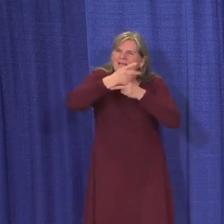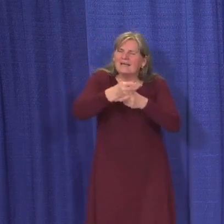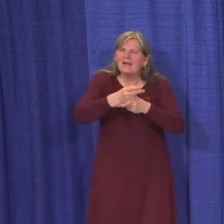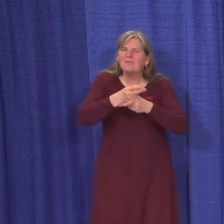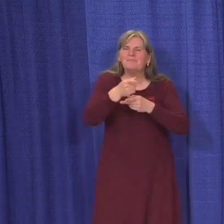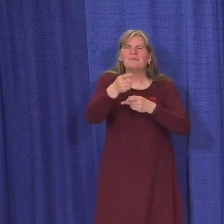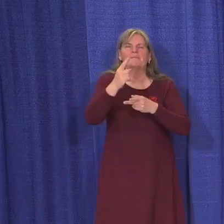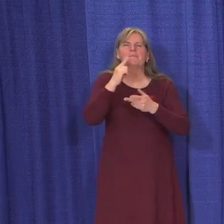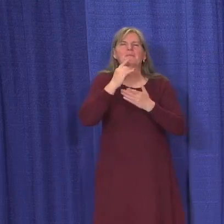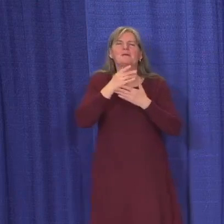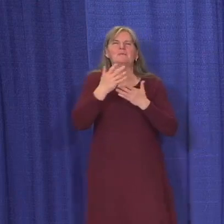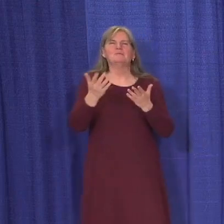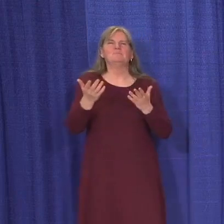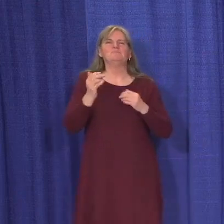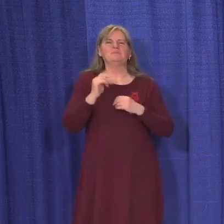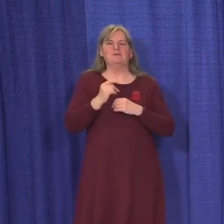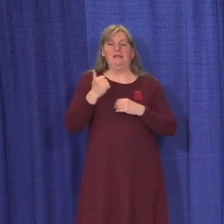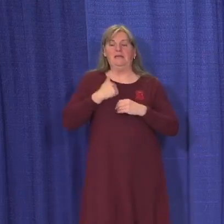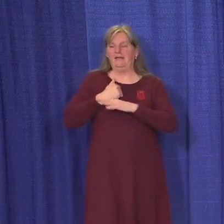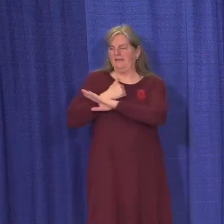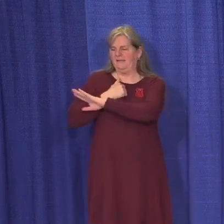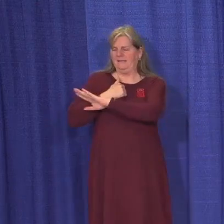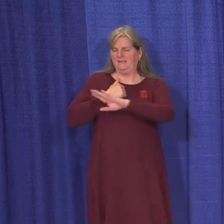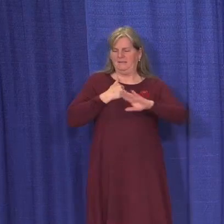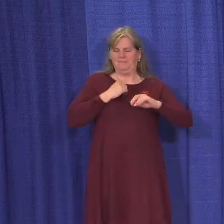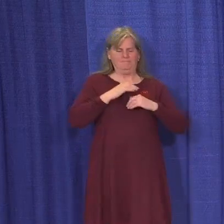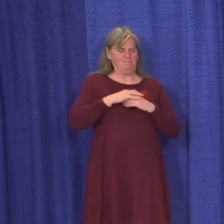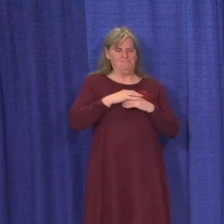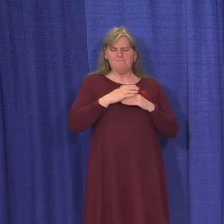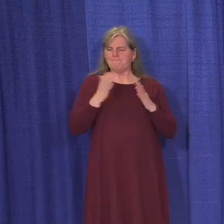Yukon but for Canada and we need